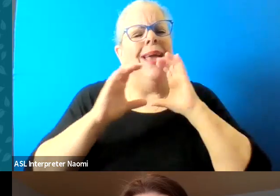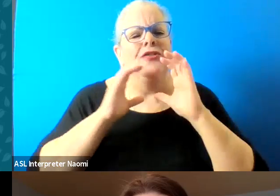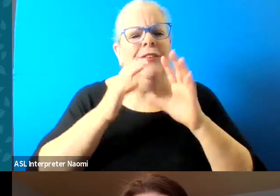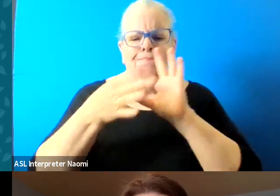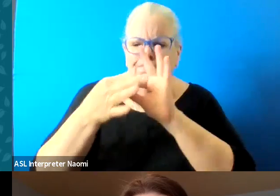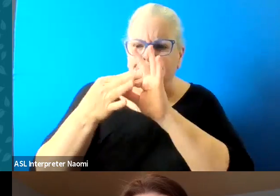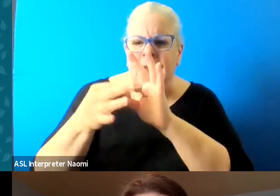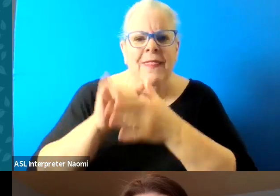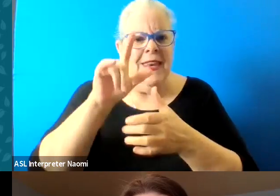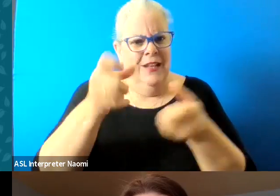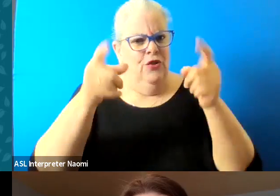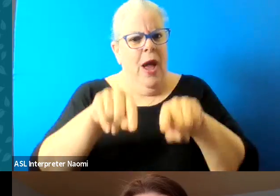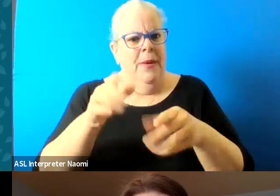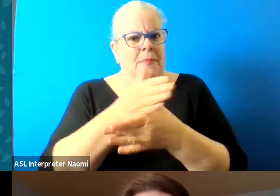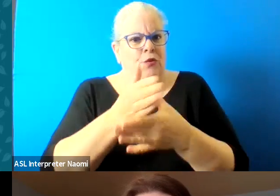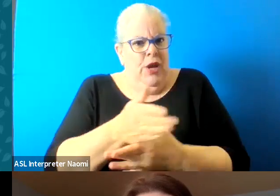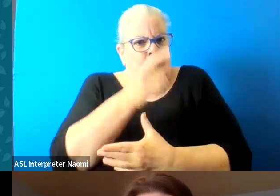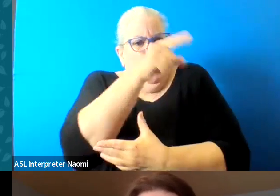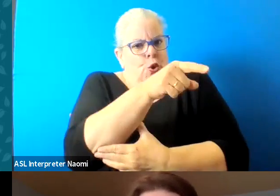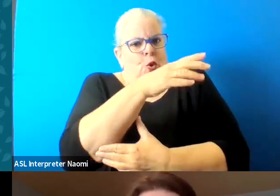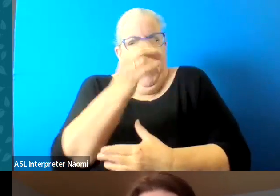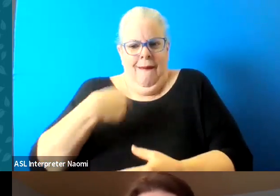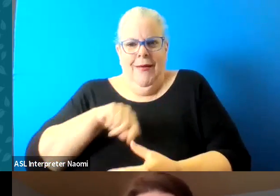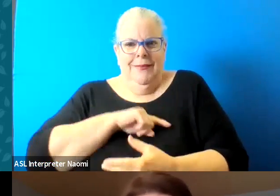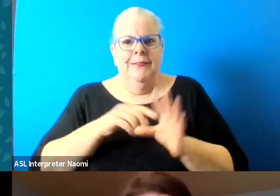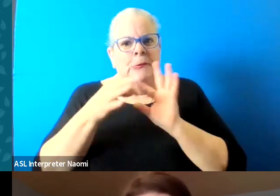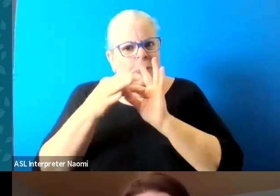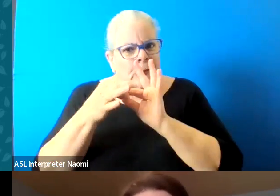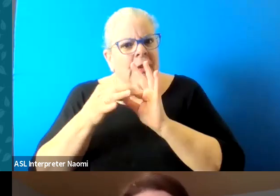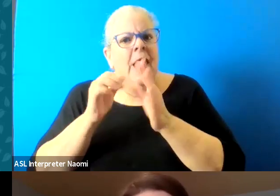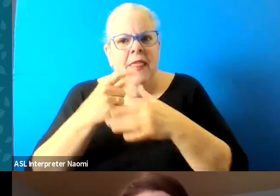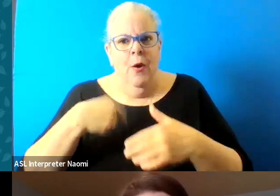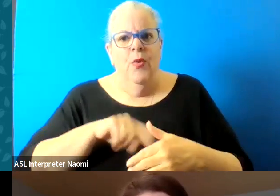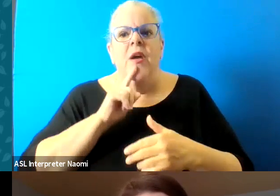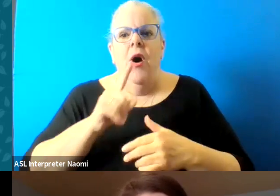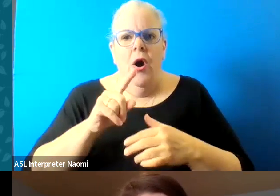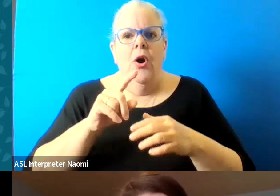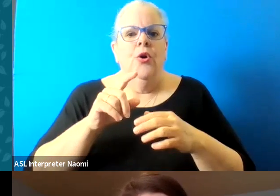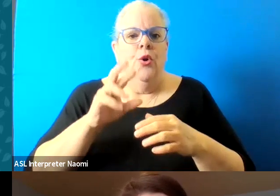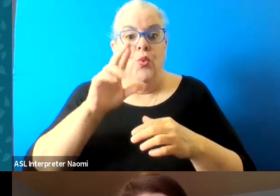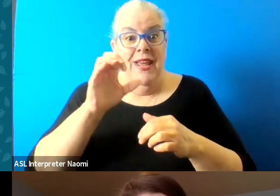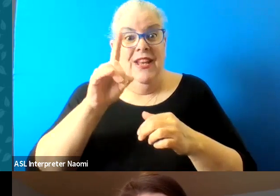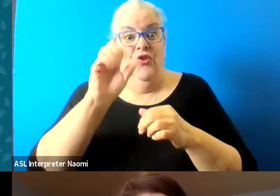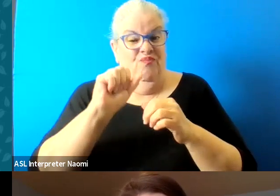between you and us to understand. We are redoing our building and zoning codes, as we speak.